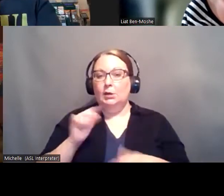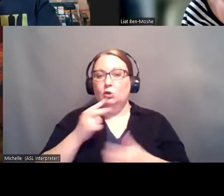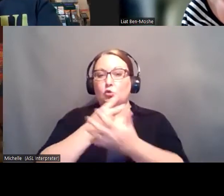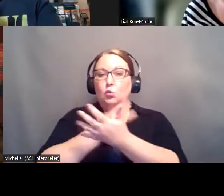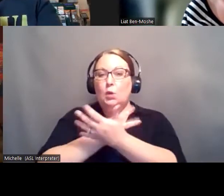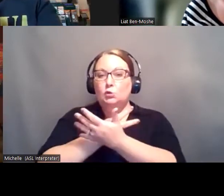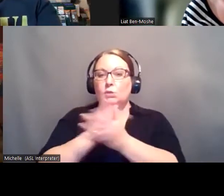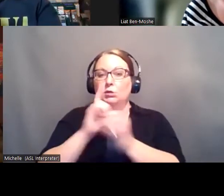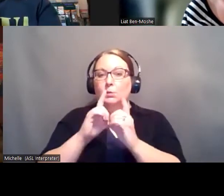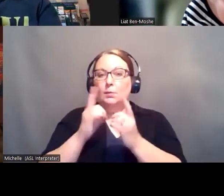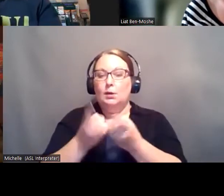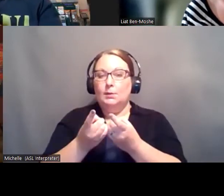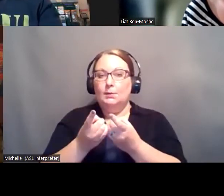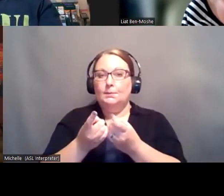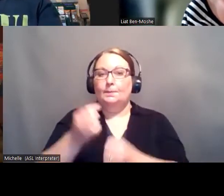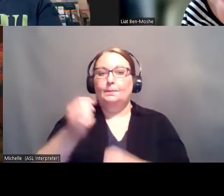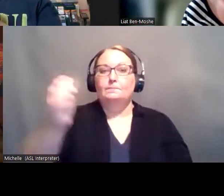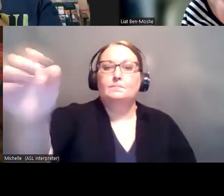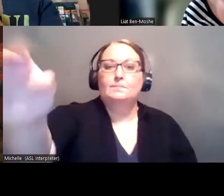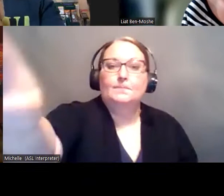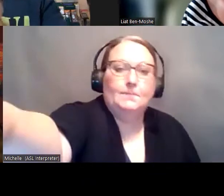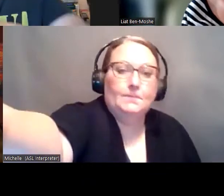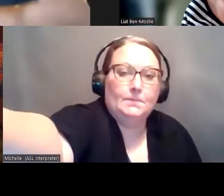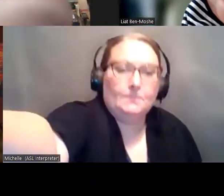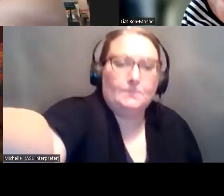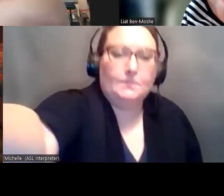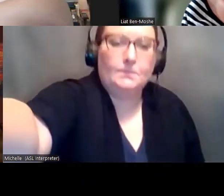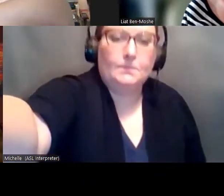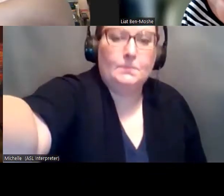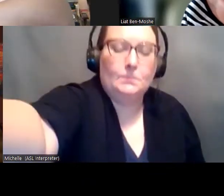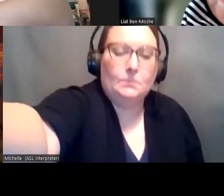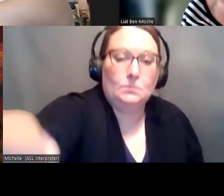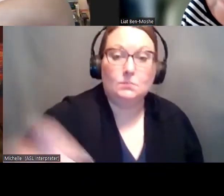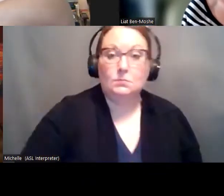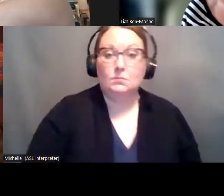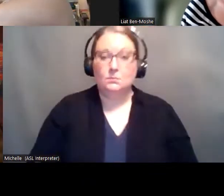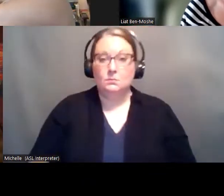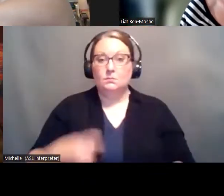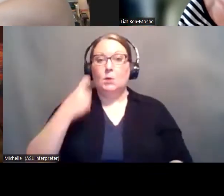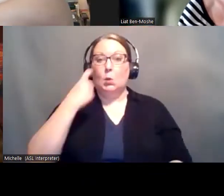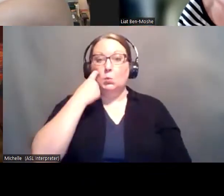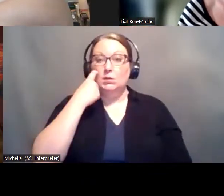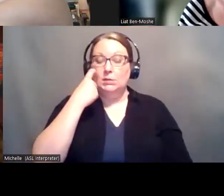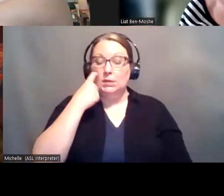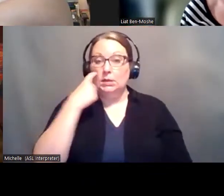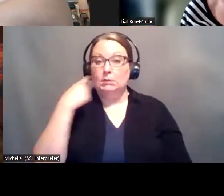And yeah, in recent history especially,